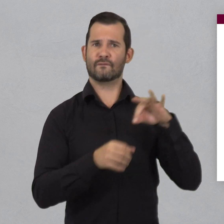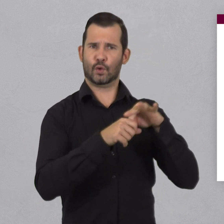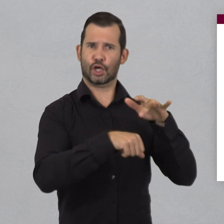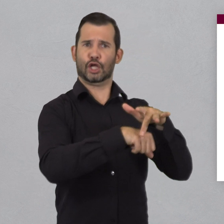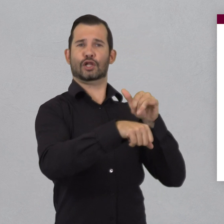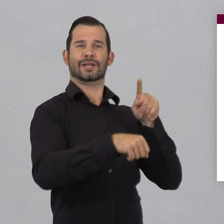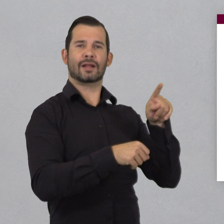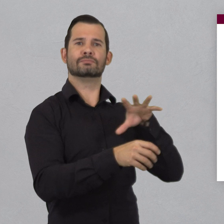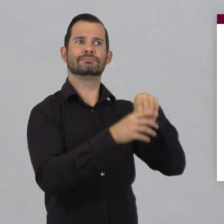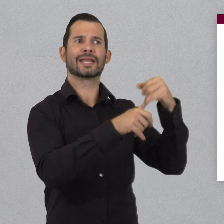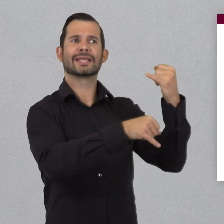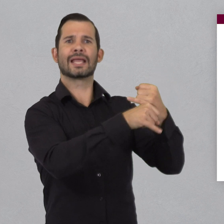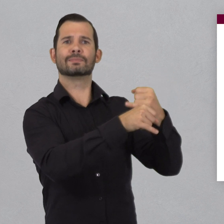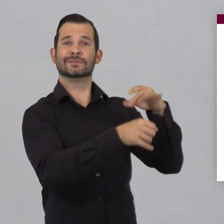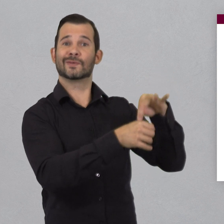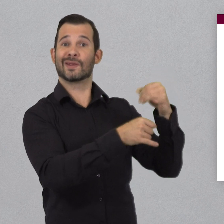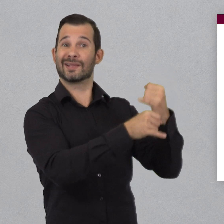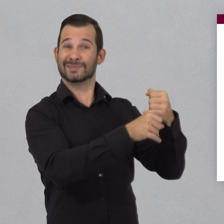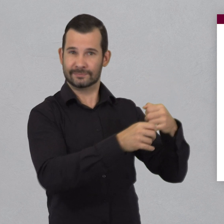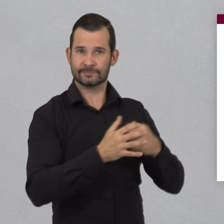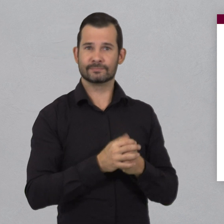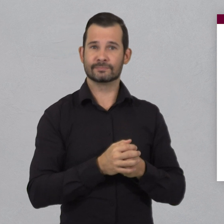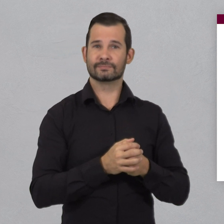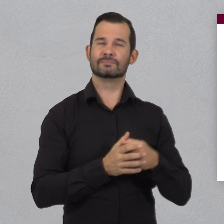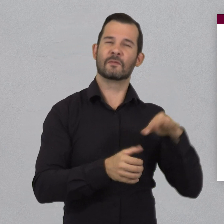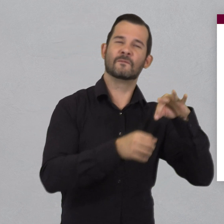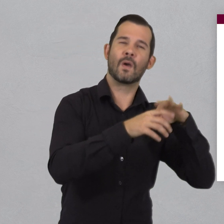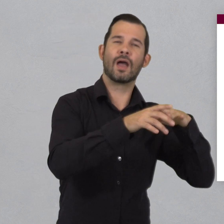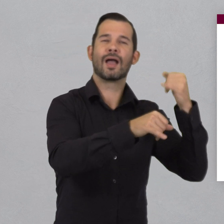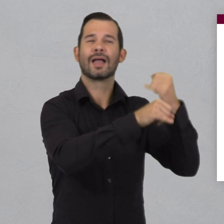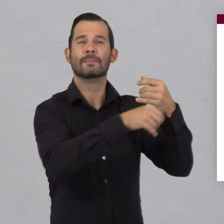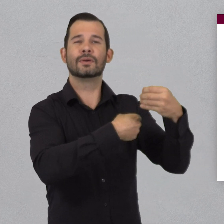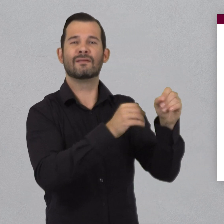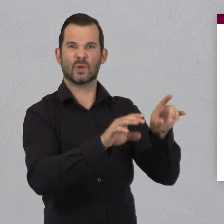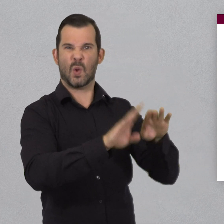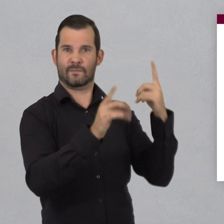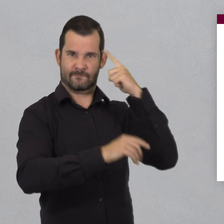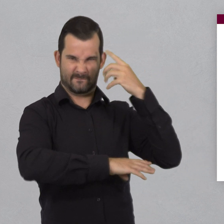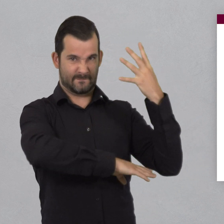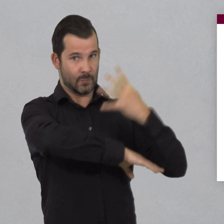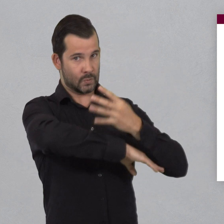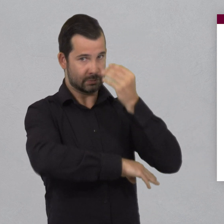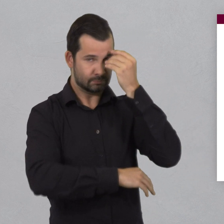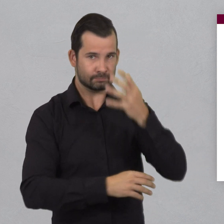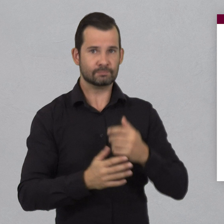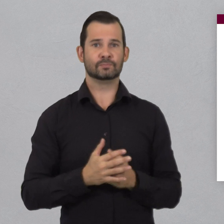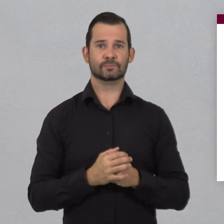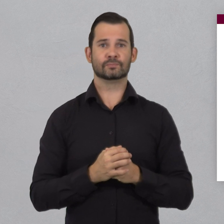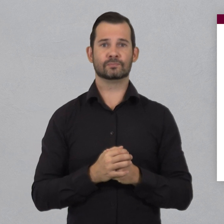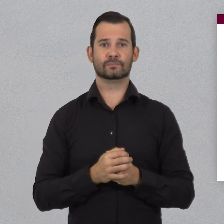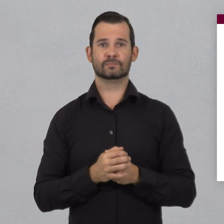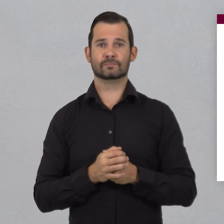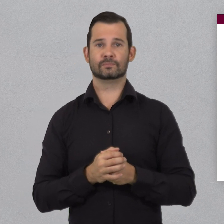• Vote early at a participating campus • (Vote on Campus offices open for four days).